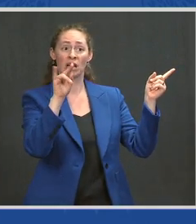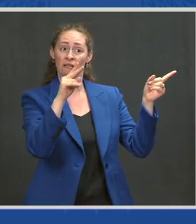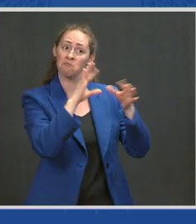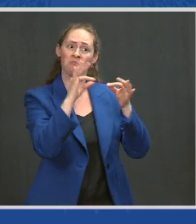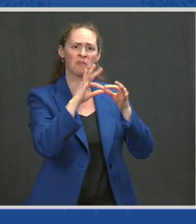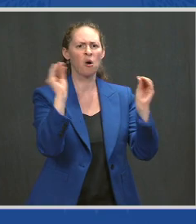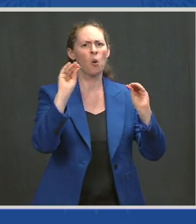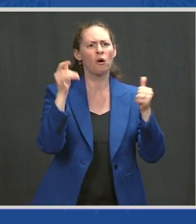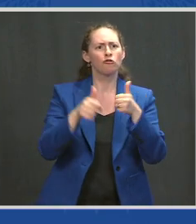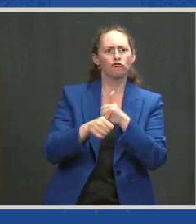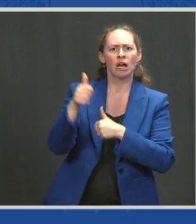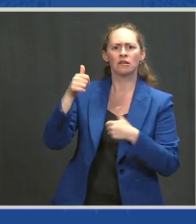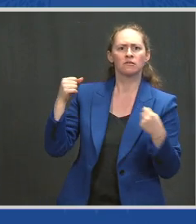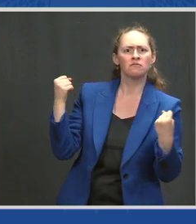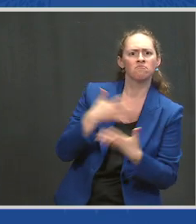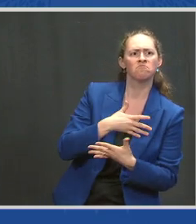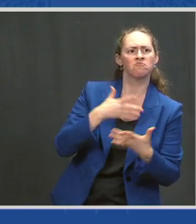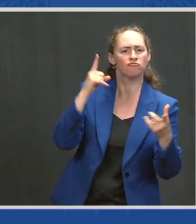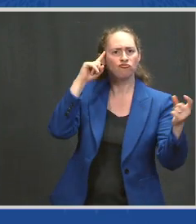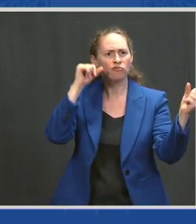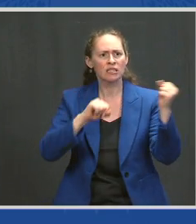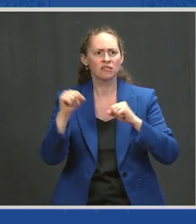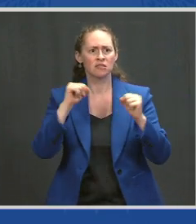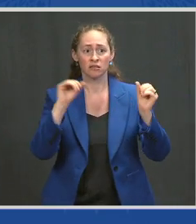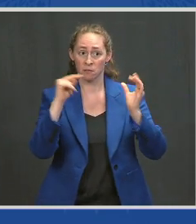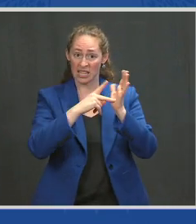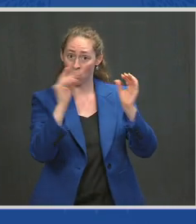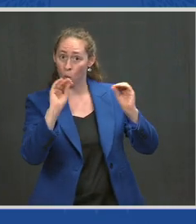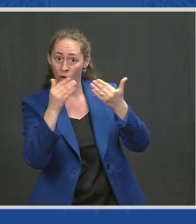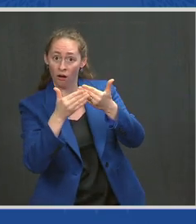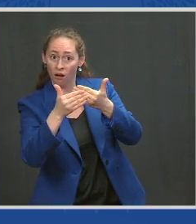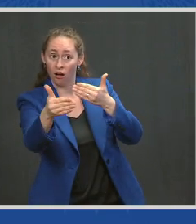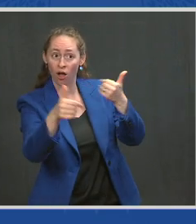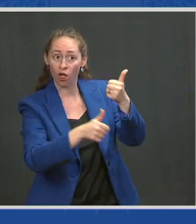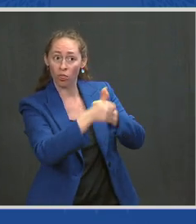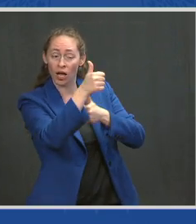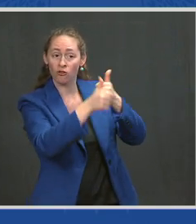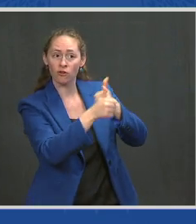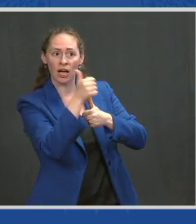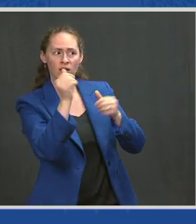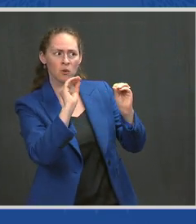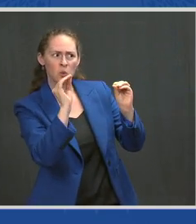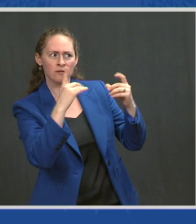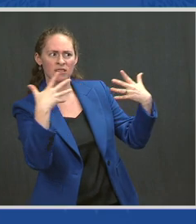Do you agree with that assessment, that there were no threats or scare tactics? The President: Yes. The Press: And also, did you touch on Afghanistan